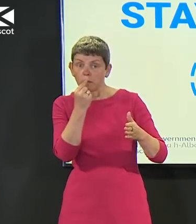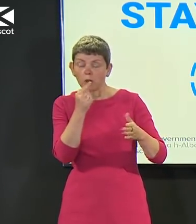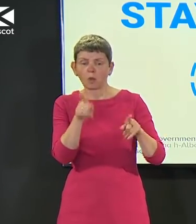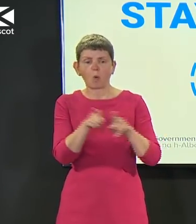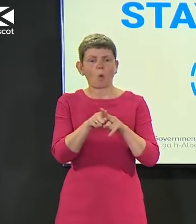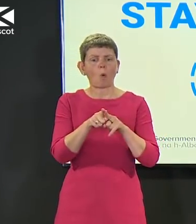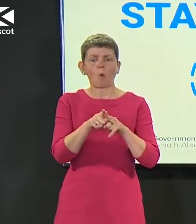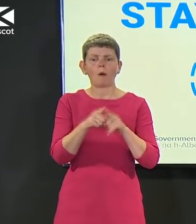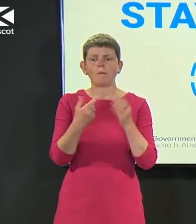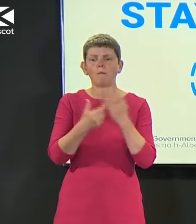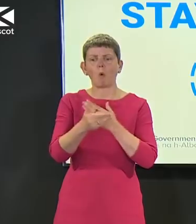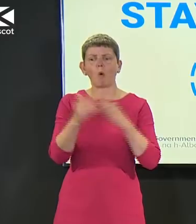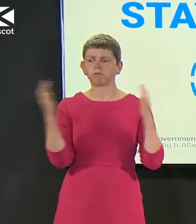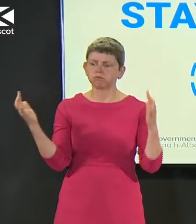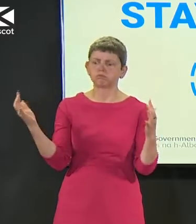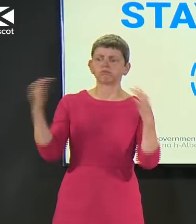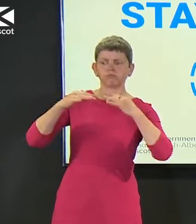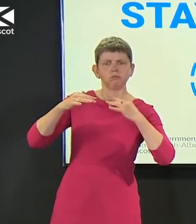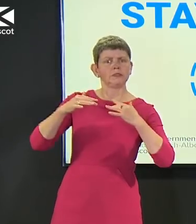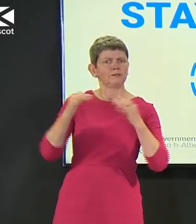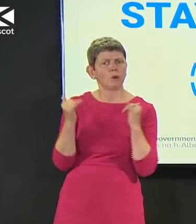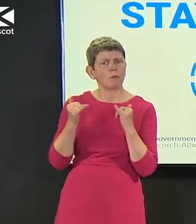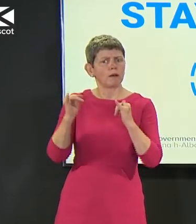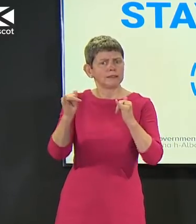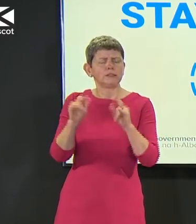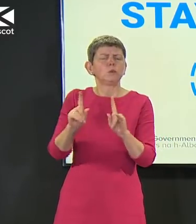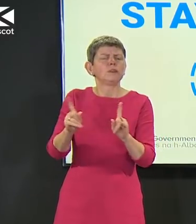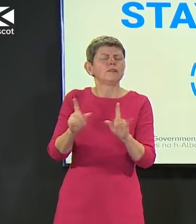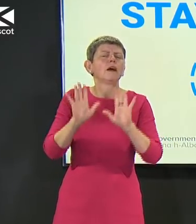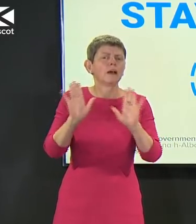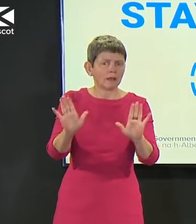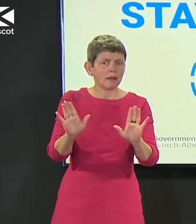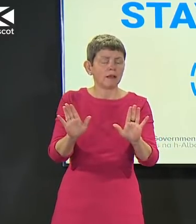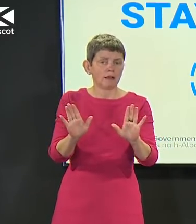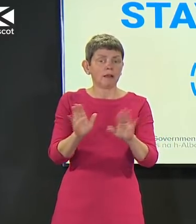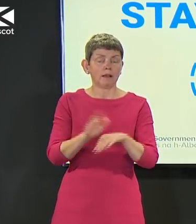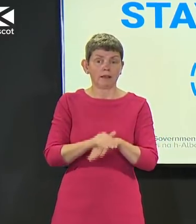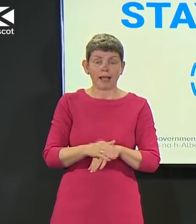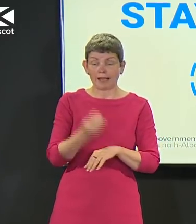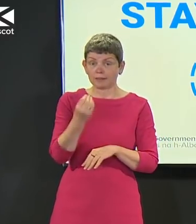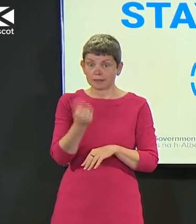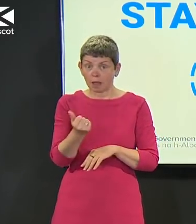of people round to our houses and almost all of us if not absolutely all of us are desperate to